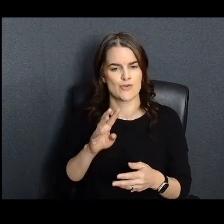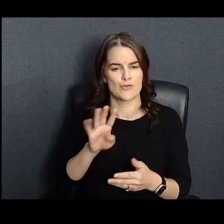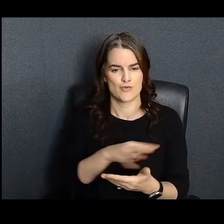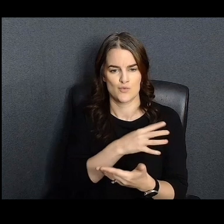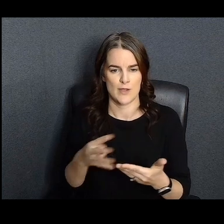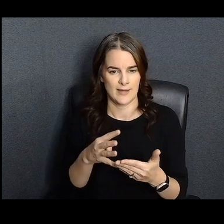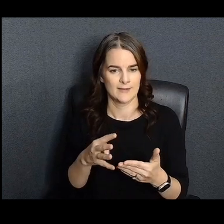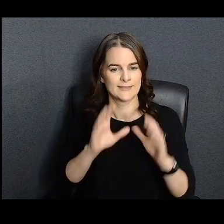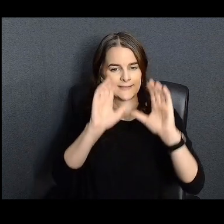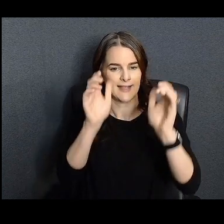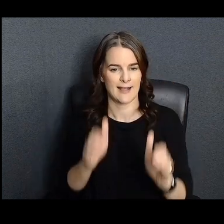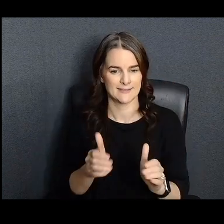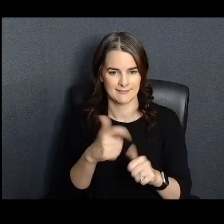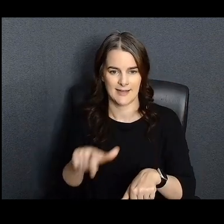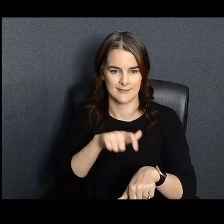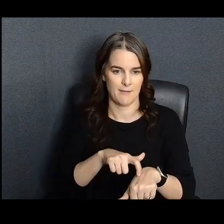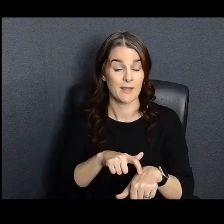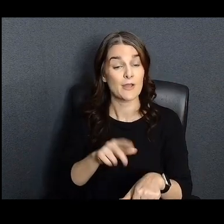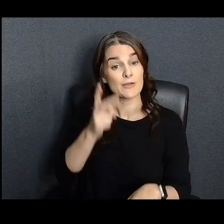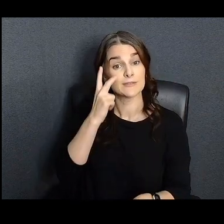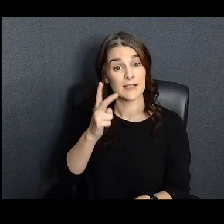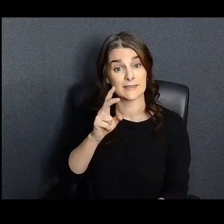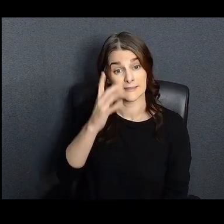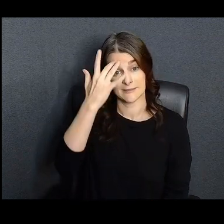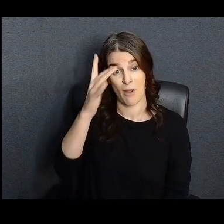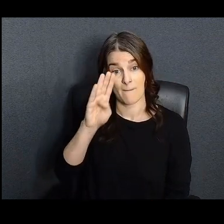So you can see that Smart Box has a variety of grid sets